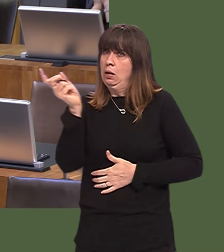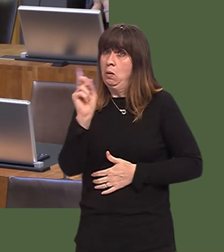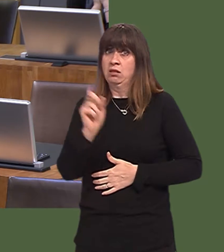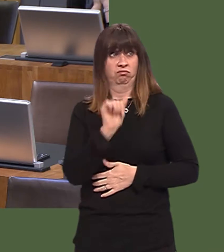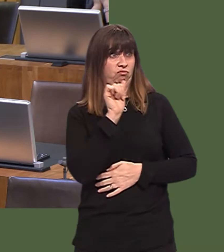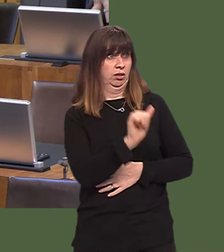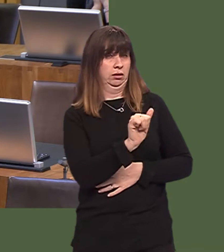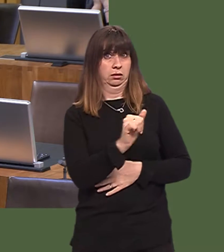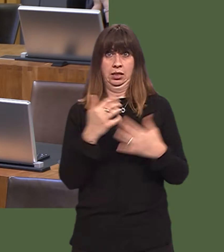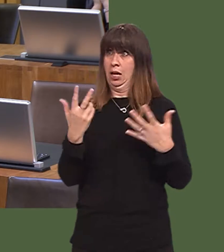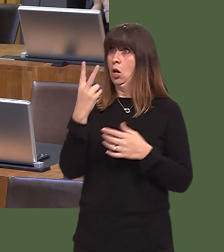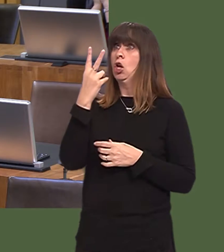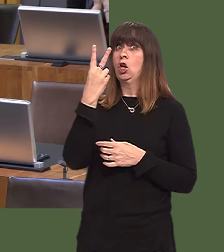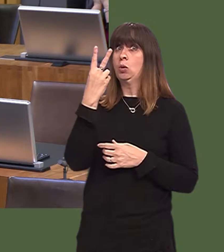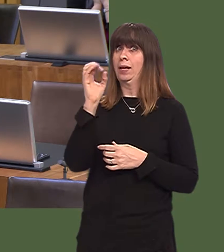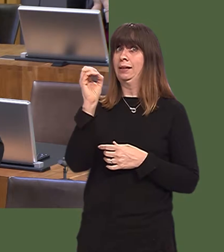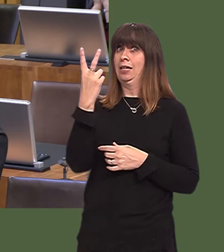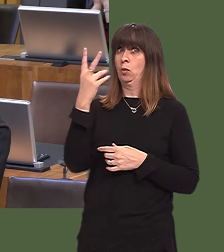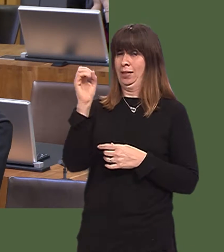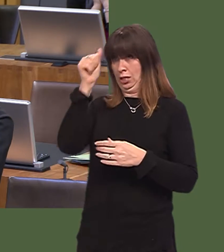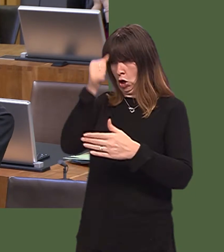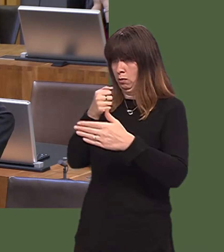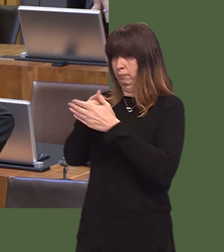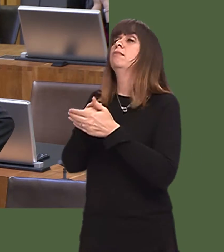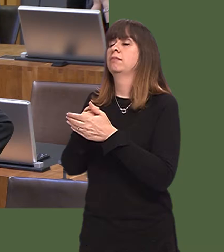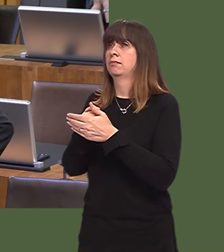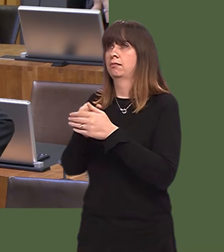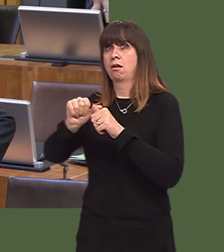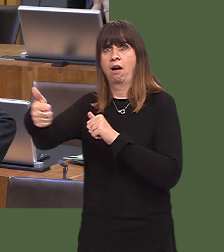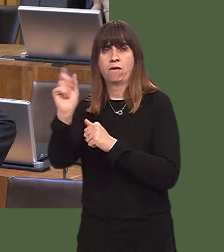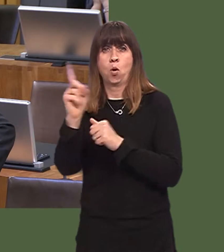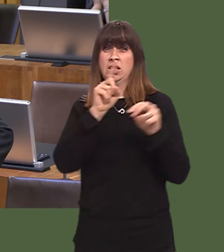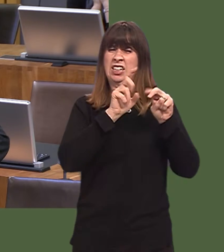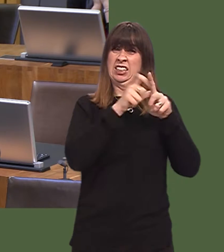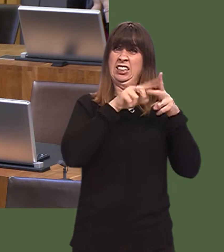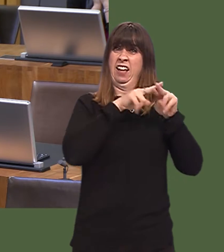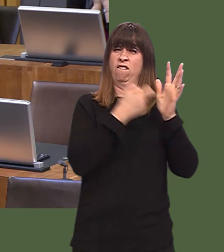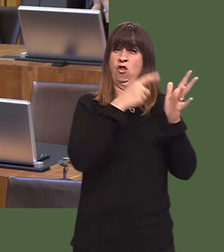At the moment, we have no clarity beyond 2020. There are some within the Department for Environment, Food and Rural Affairs who suggest there should be no farming subsidies at all.